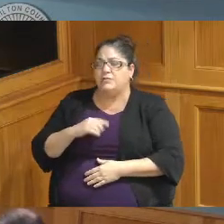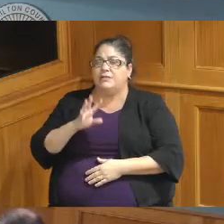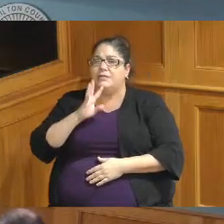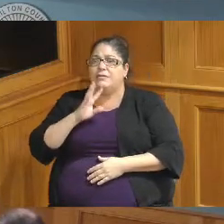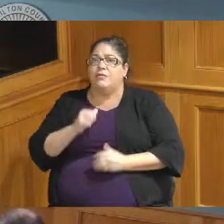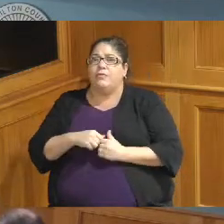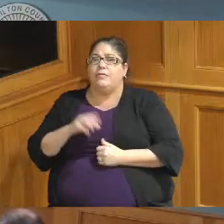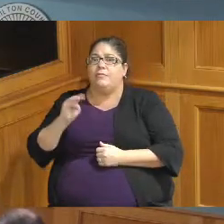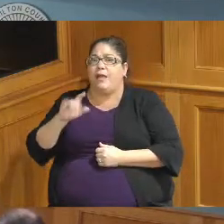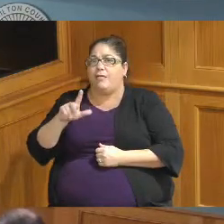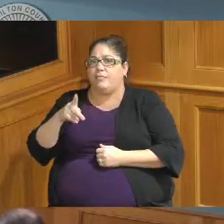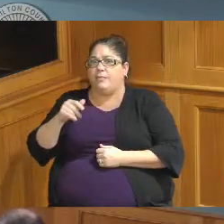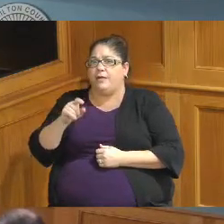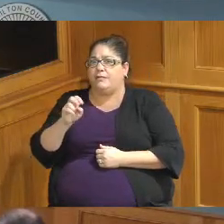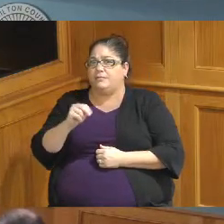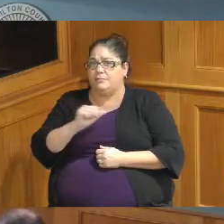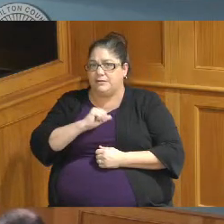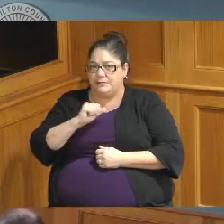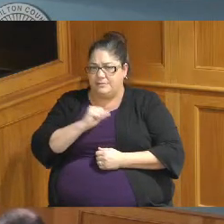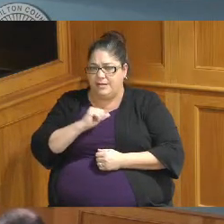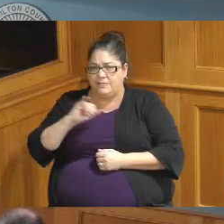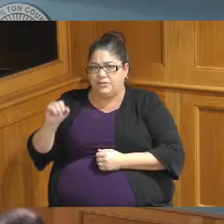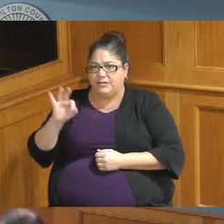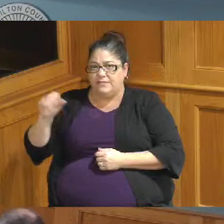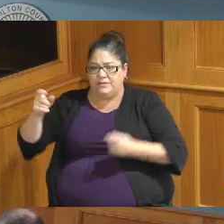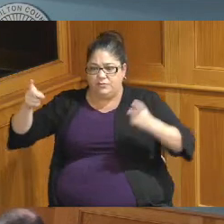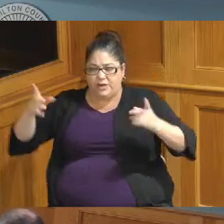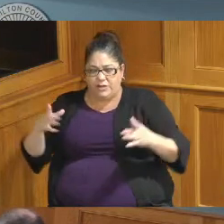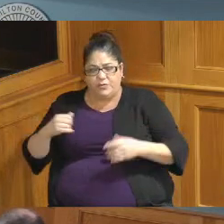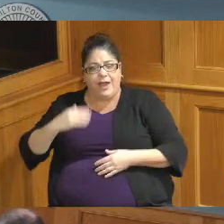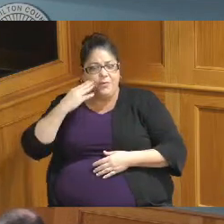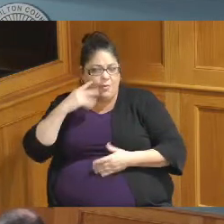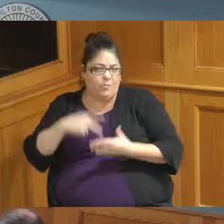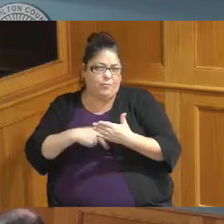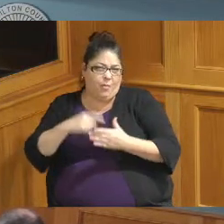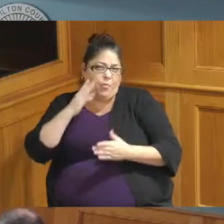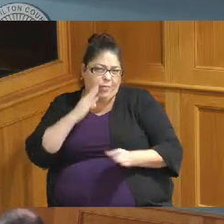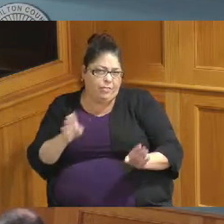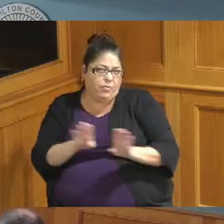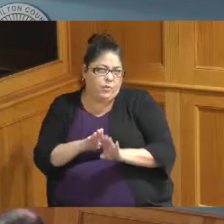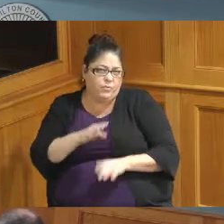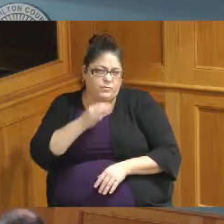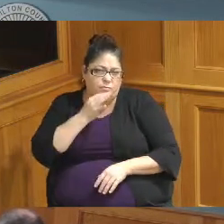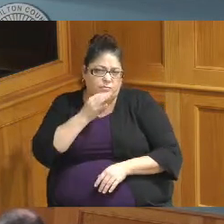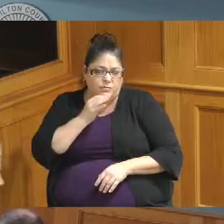as well because at some point this program is going to end whether it's mid October late